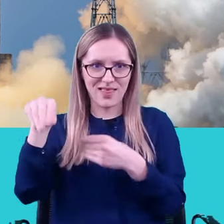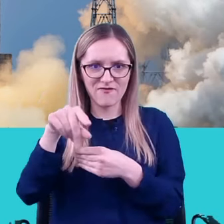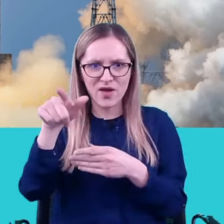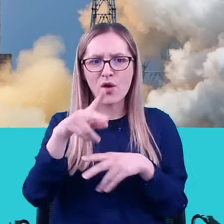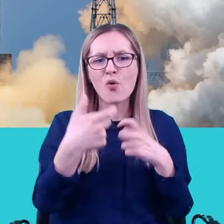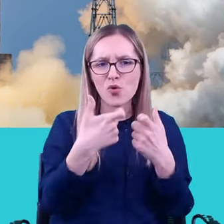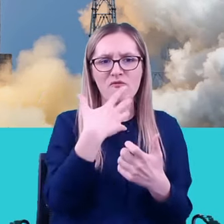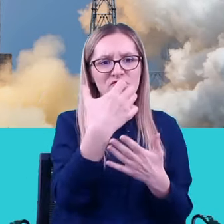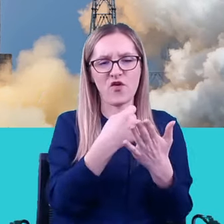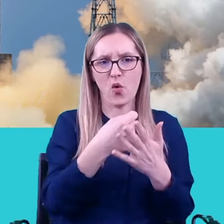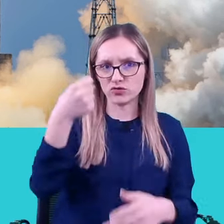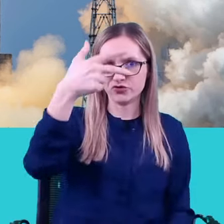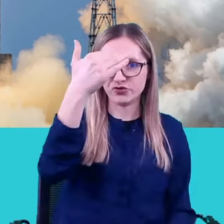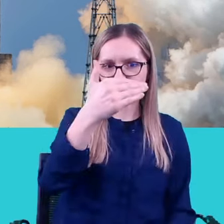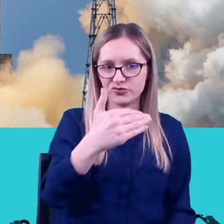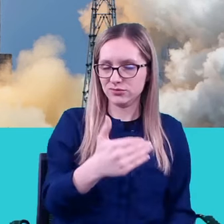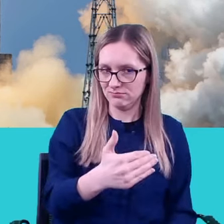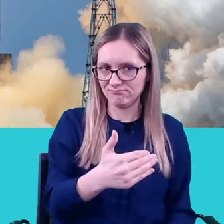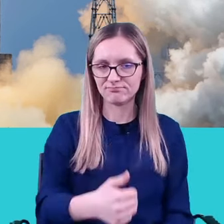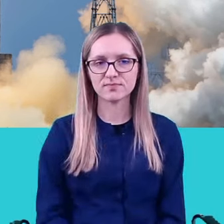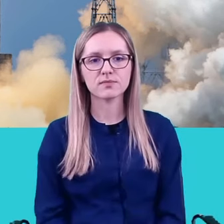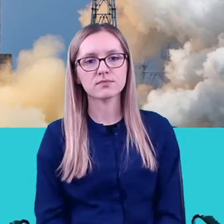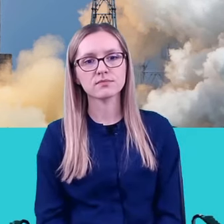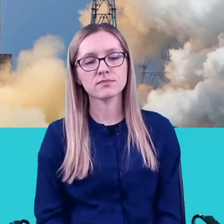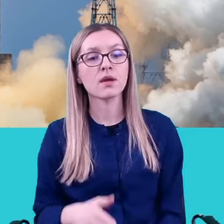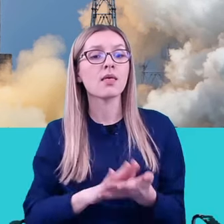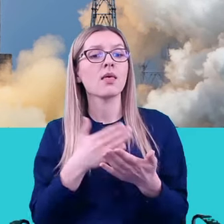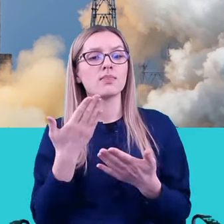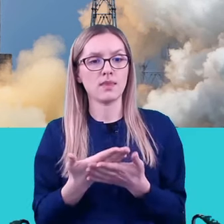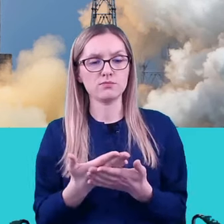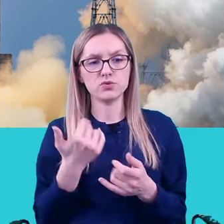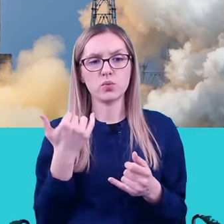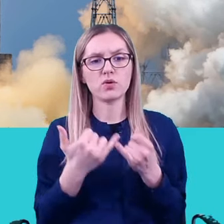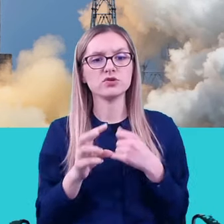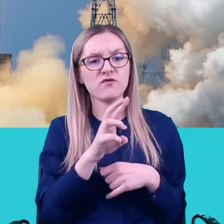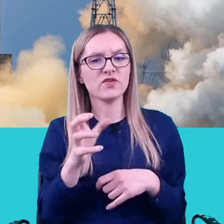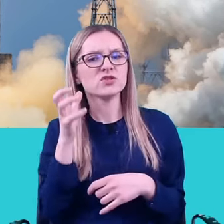and the system lacked hybridization. If you’re familiar with the Apollo 13 space mission,